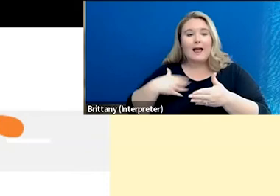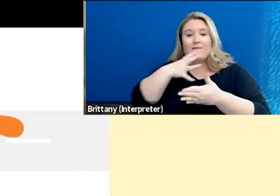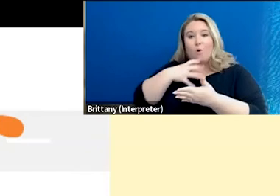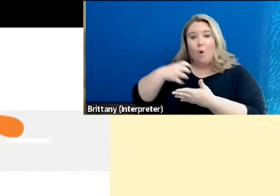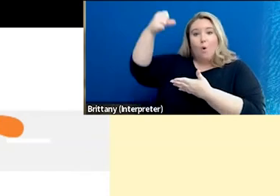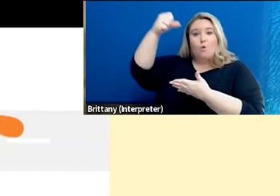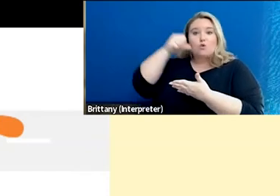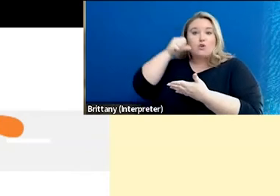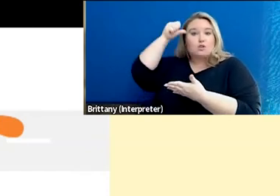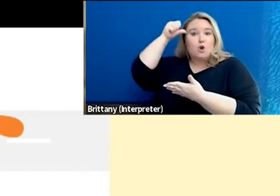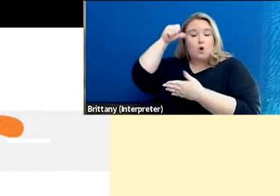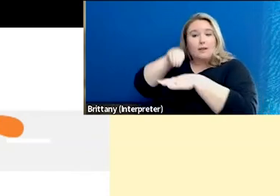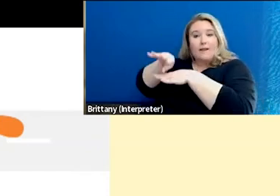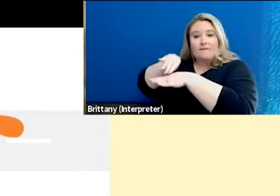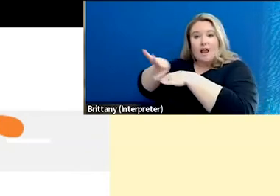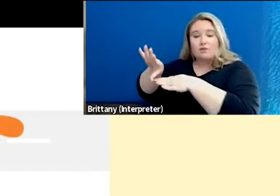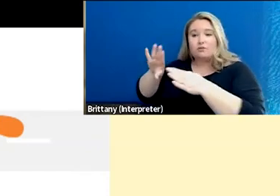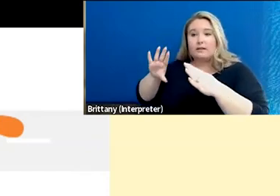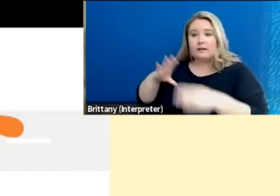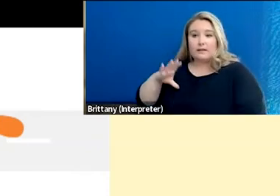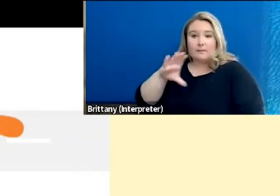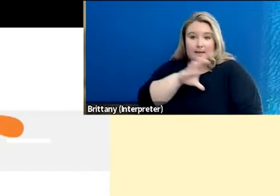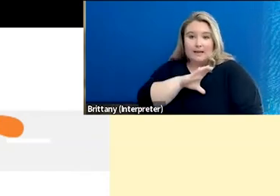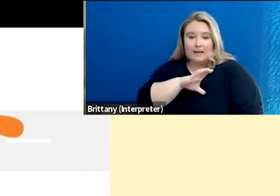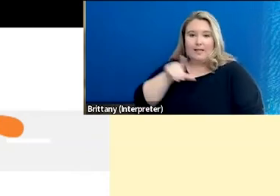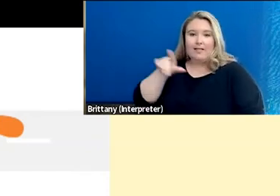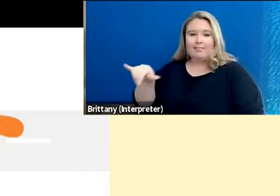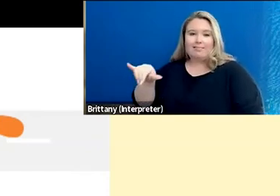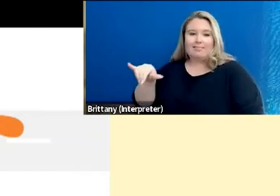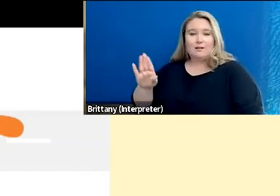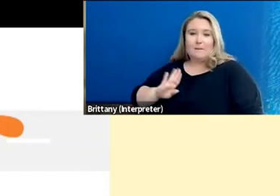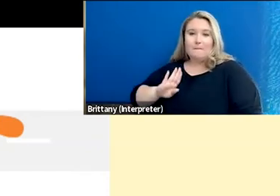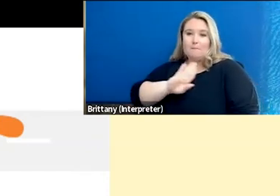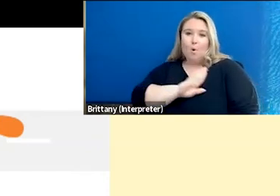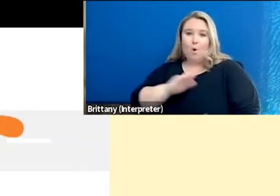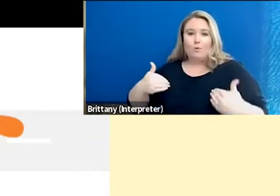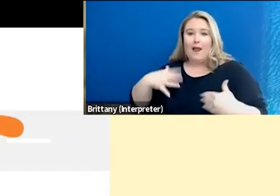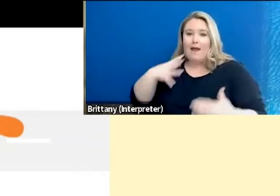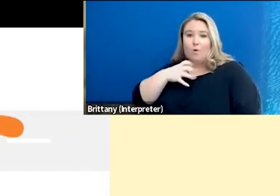and that is our residents board where we have older adults from across the county,